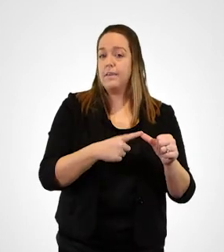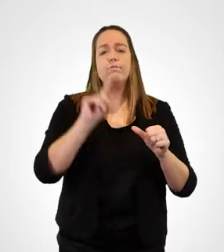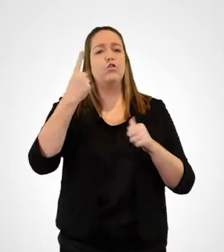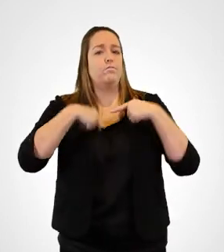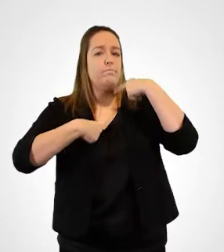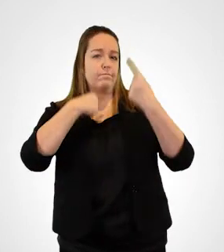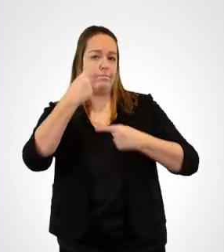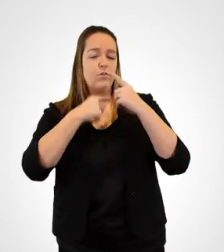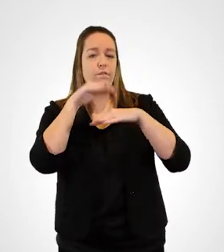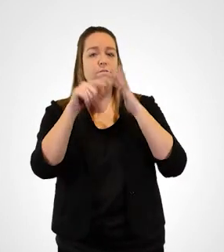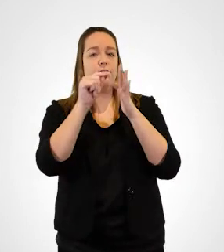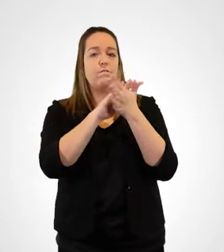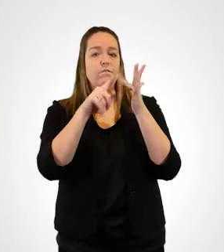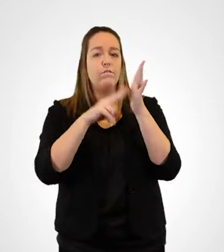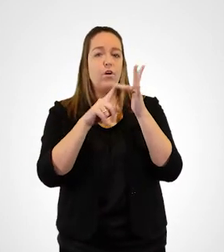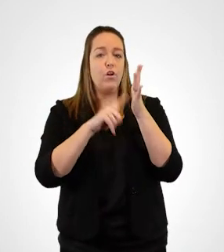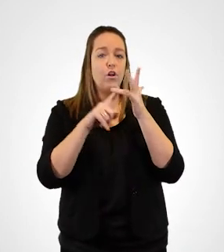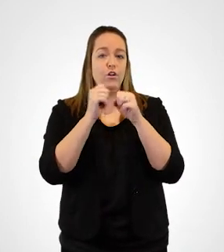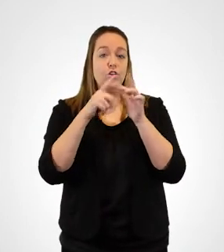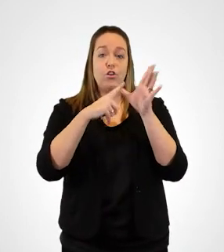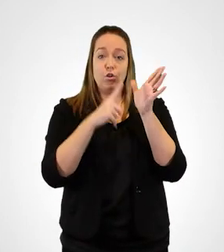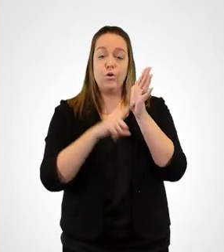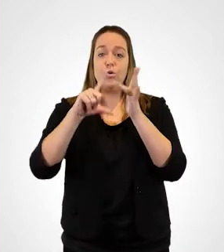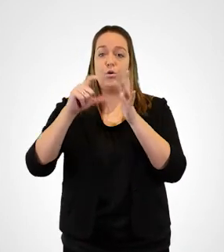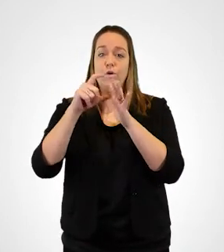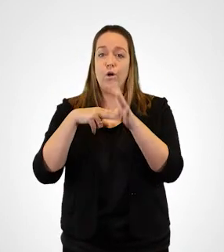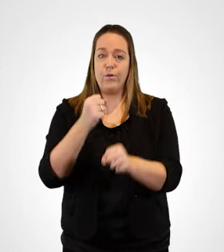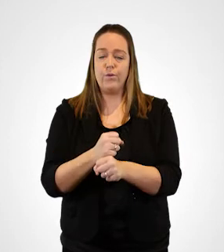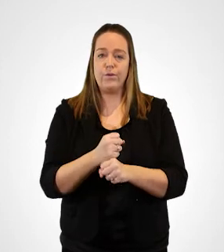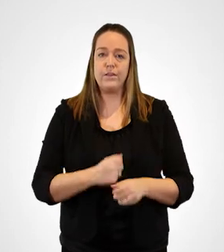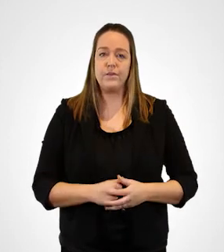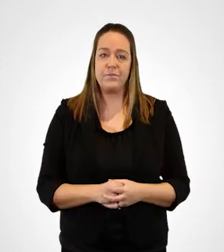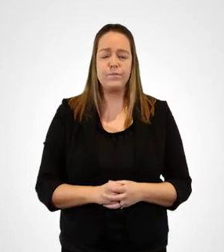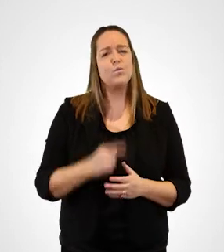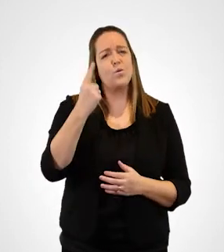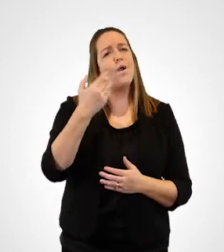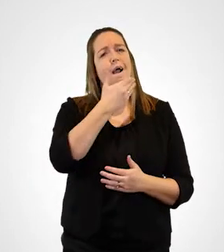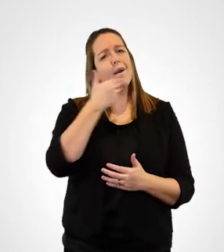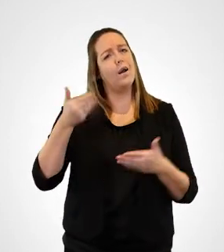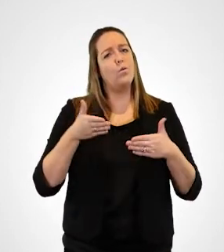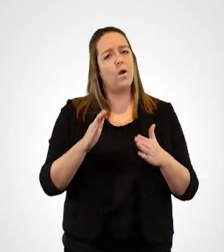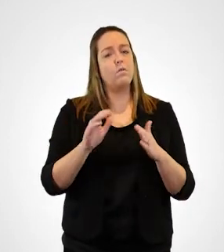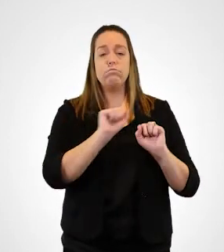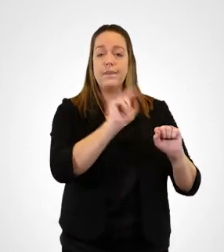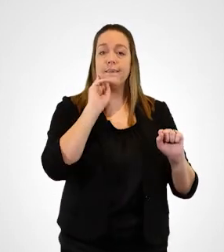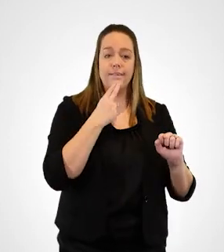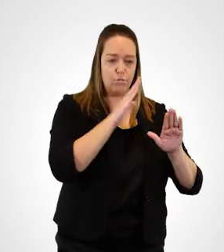let me just tell you something else about phonological coding. One really nice way, particularly for deaf children I think,